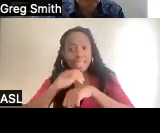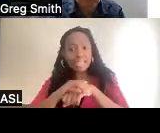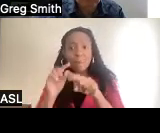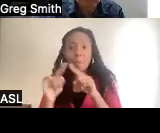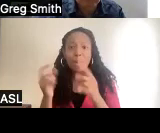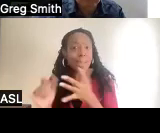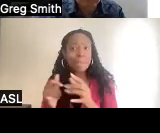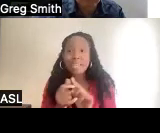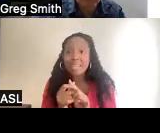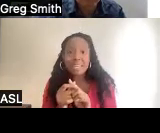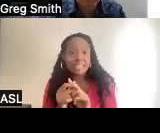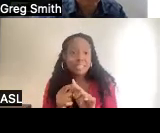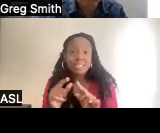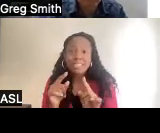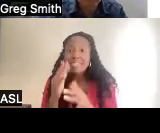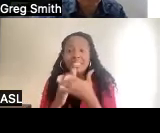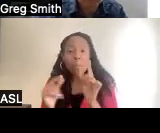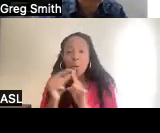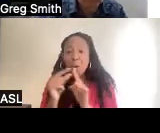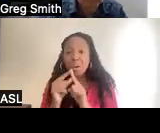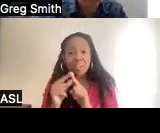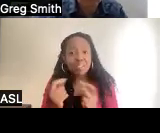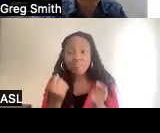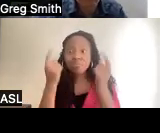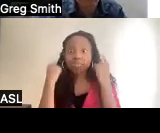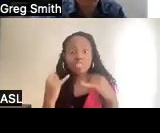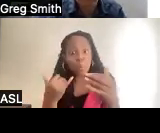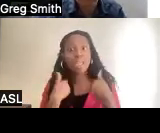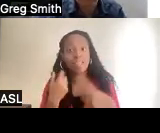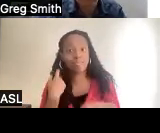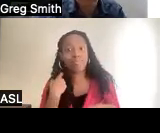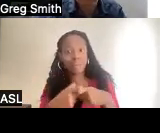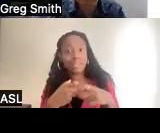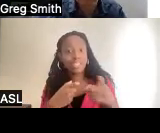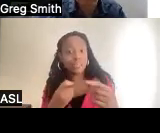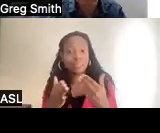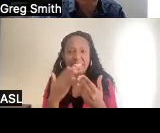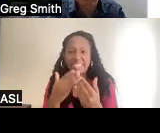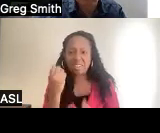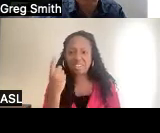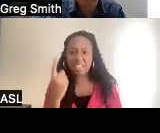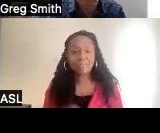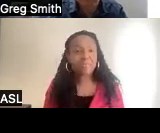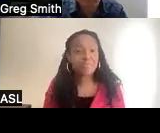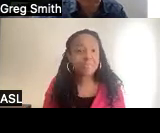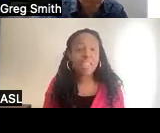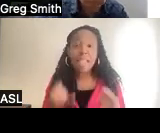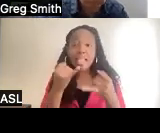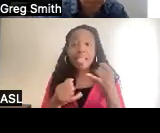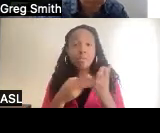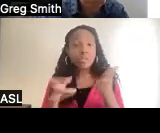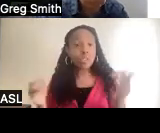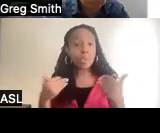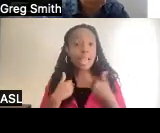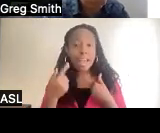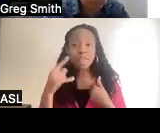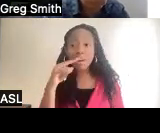speakers can and then the last resource we have is um for kids and financial literacy